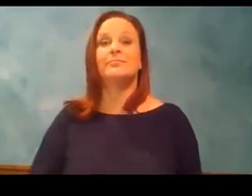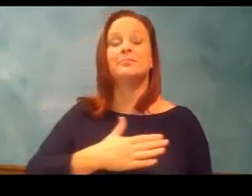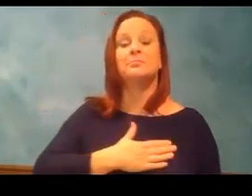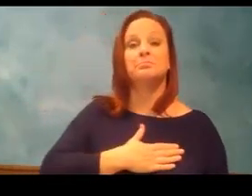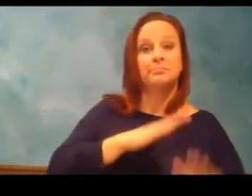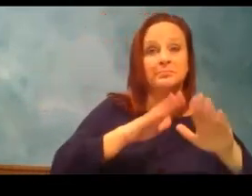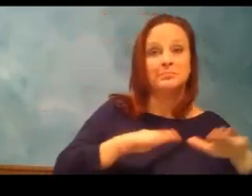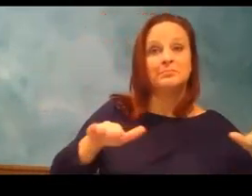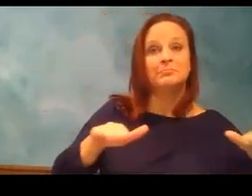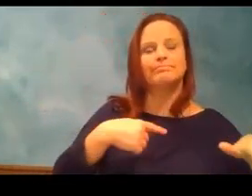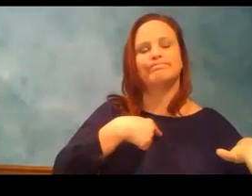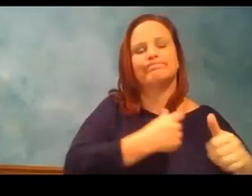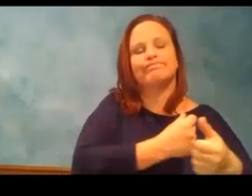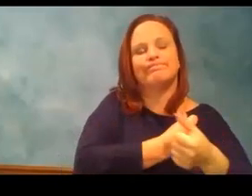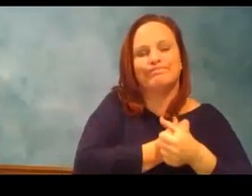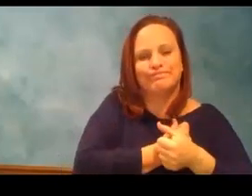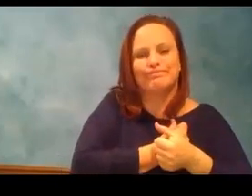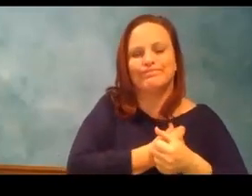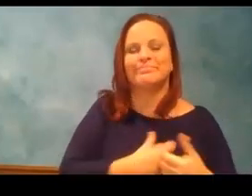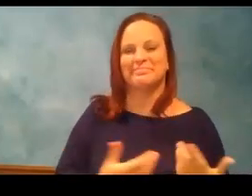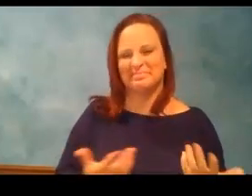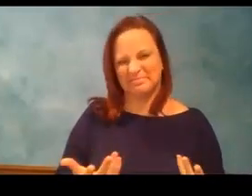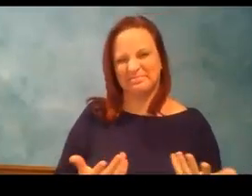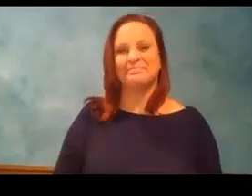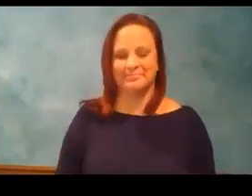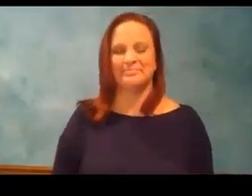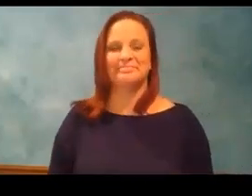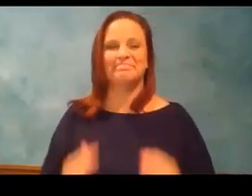I LOVE-IT. My children I LOVE.